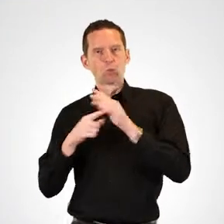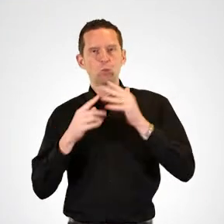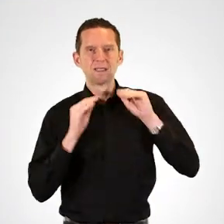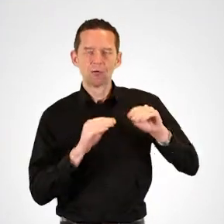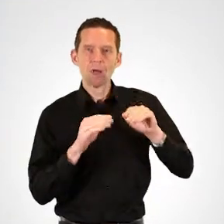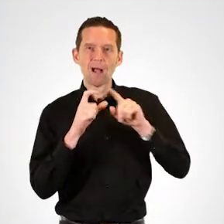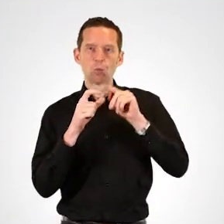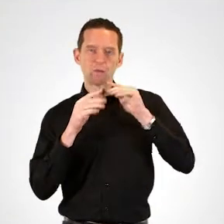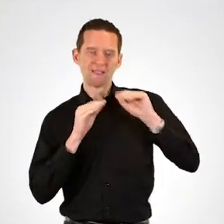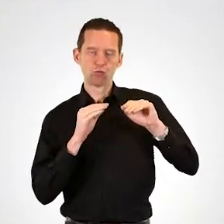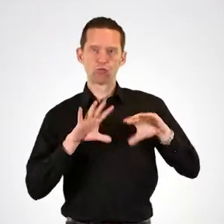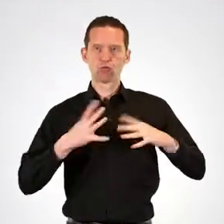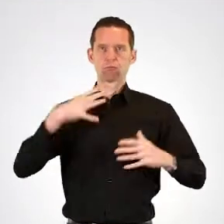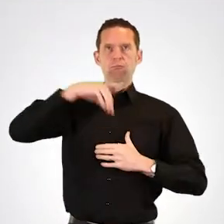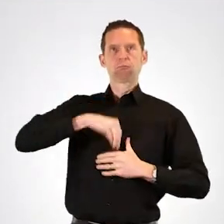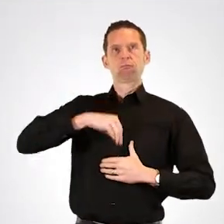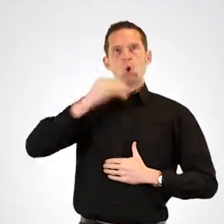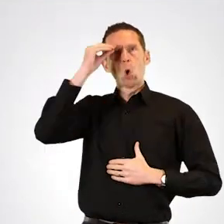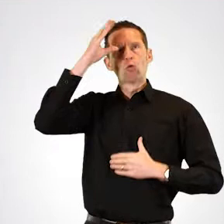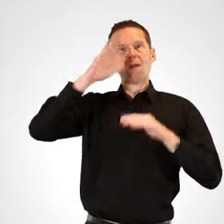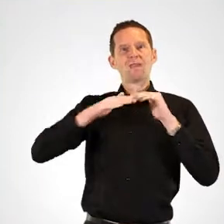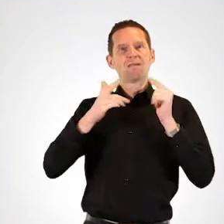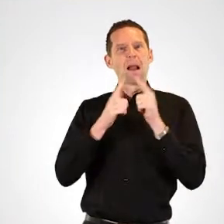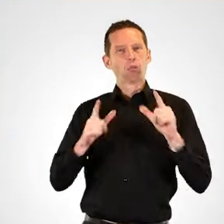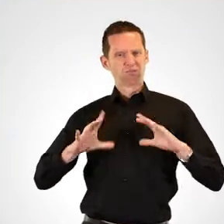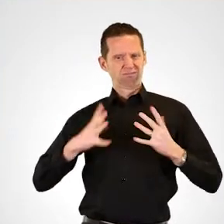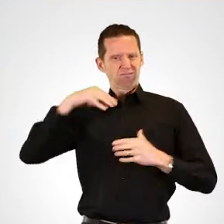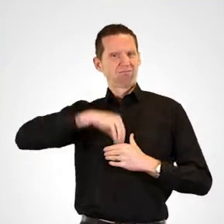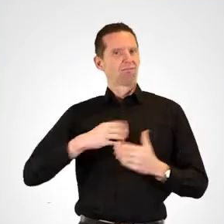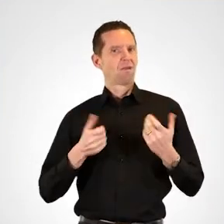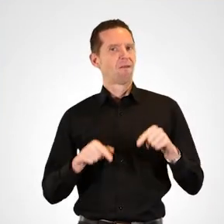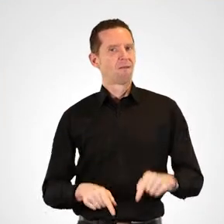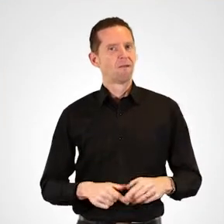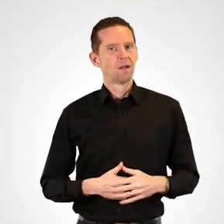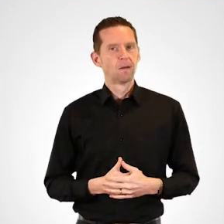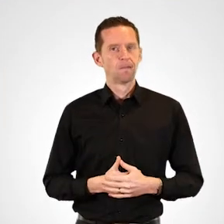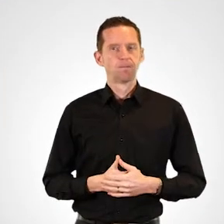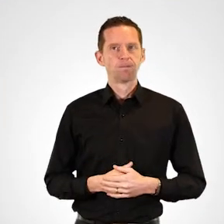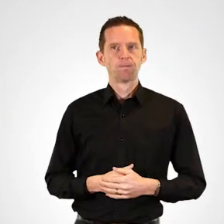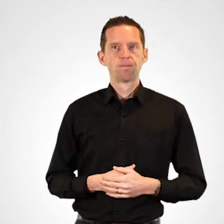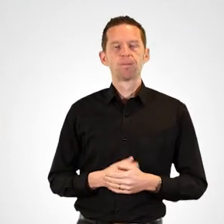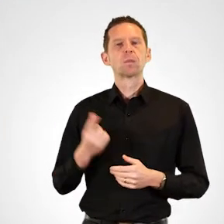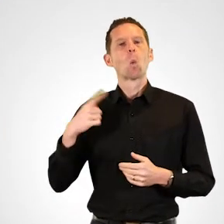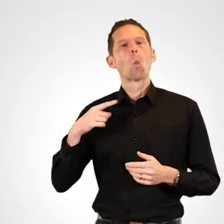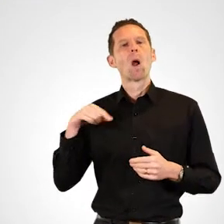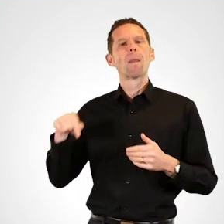It's hard to teach intuitive knowledge of language, it's just intuitive. Why is this skill so important?